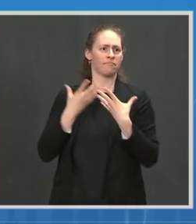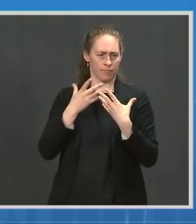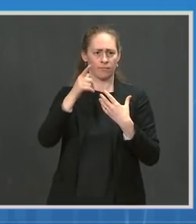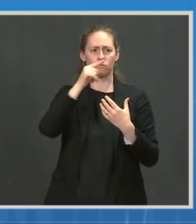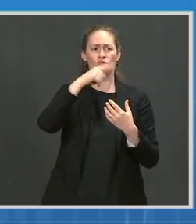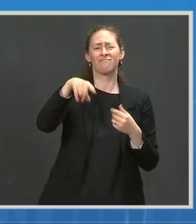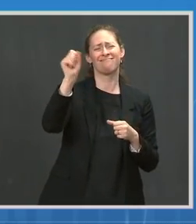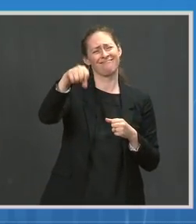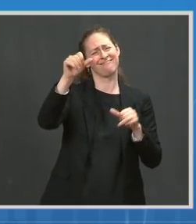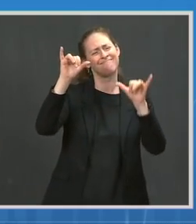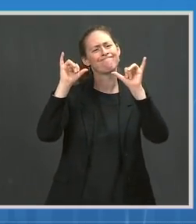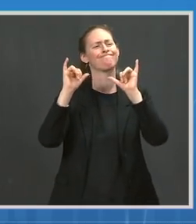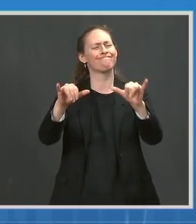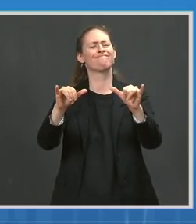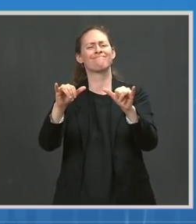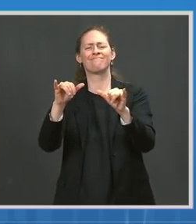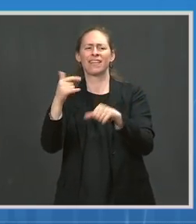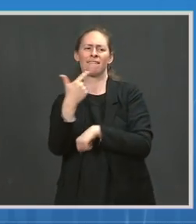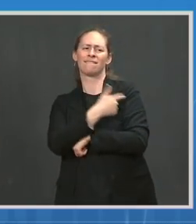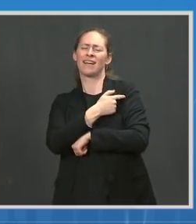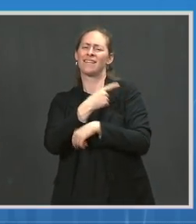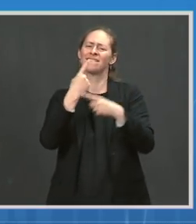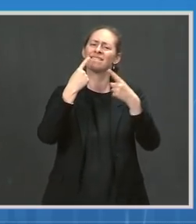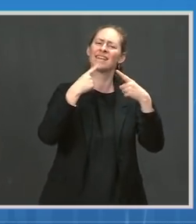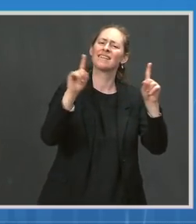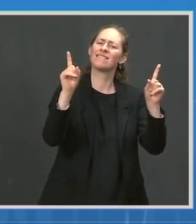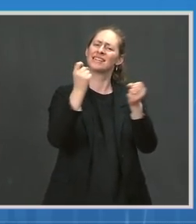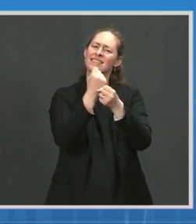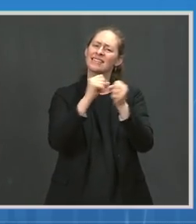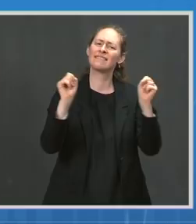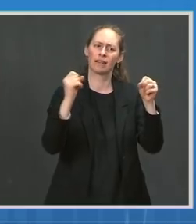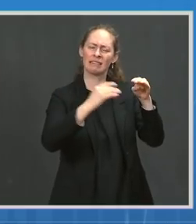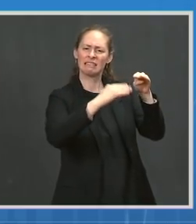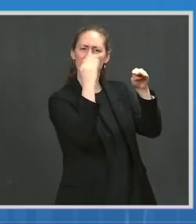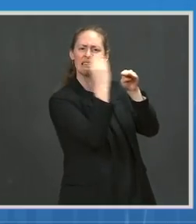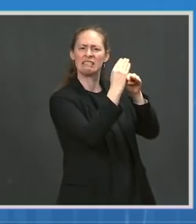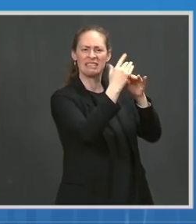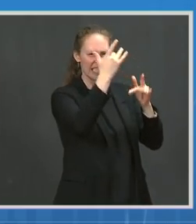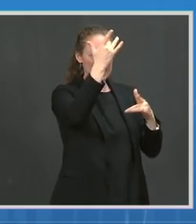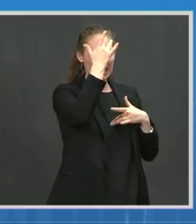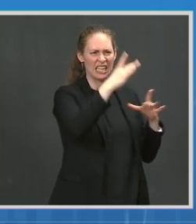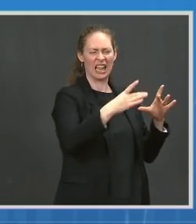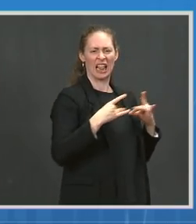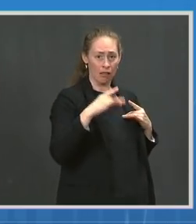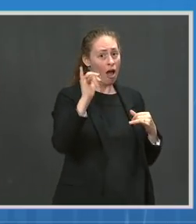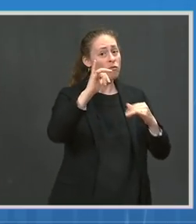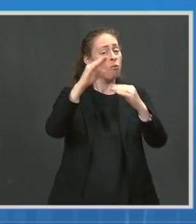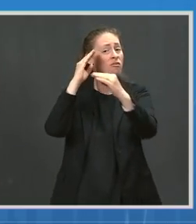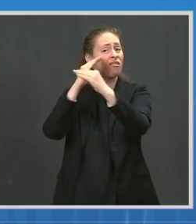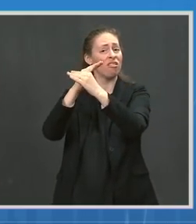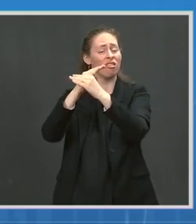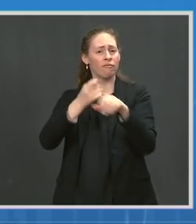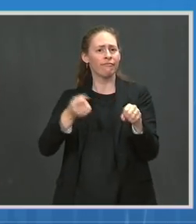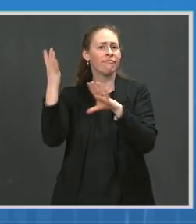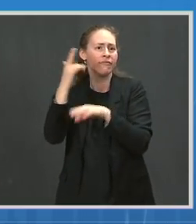and can prevent severe disease, hospitalization, and death. As all adults now become eligible to be get --